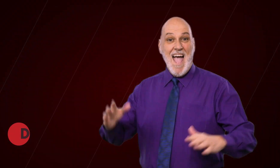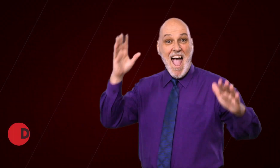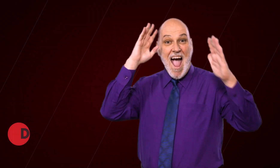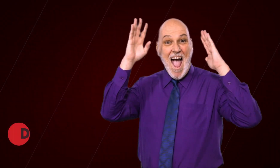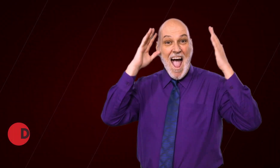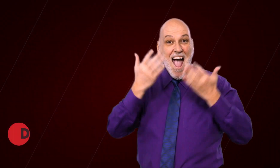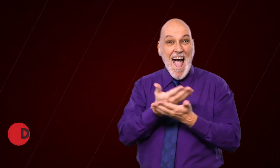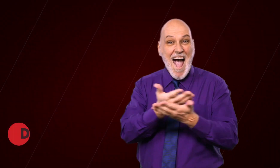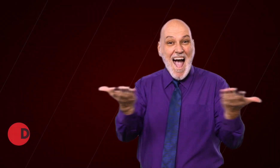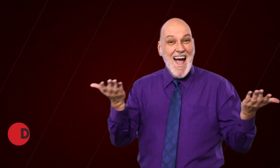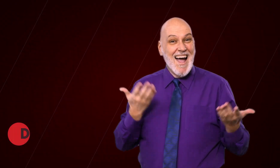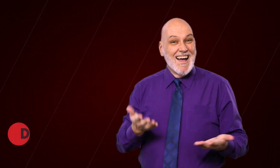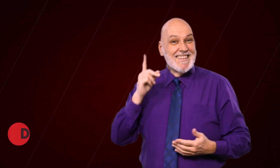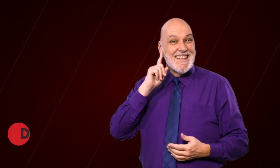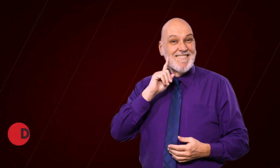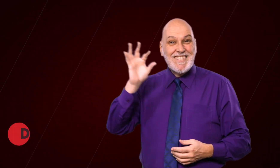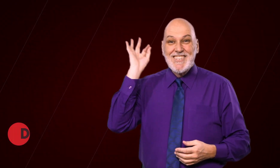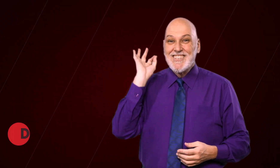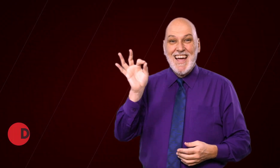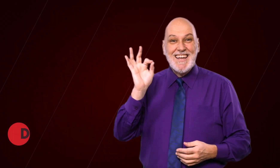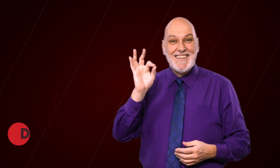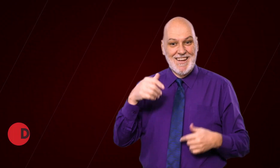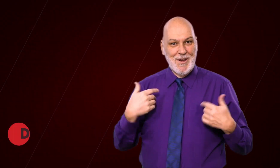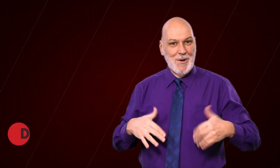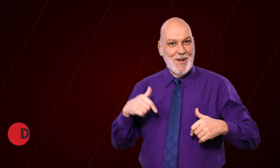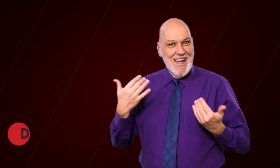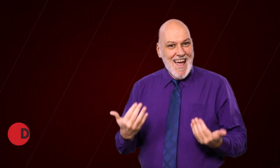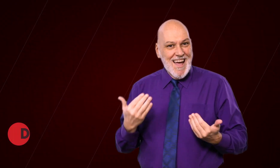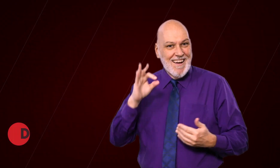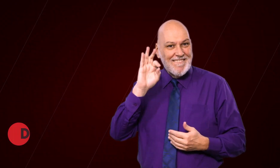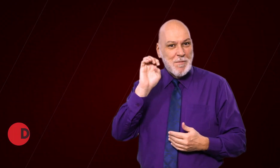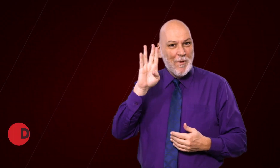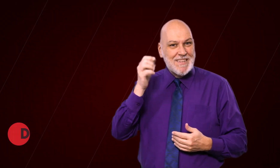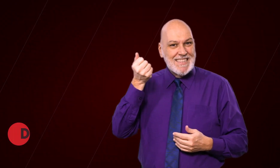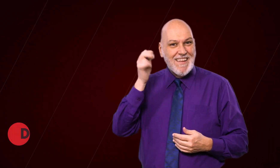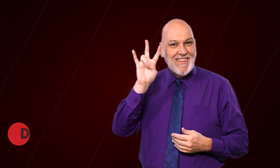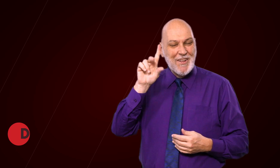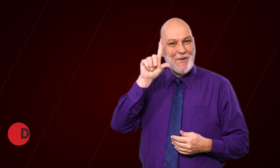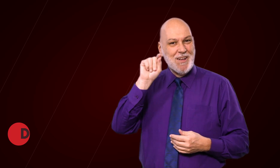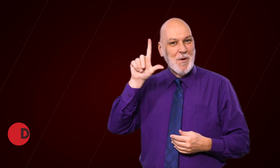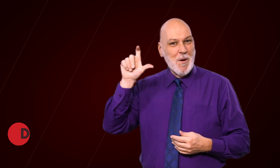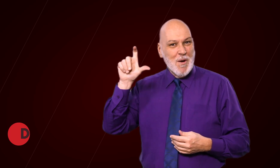[Anselmo]: Hello! This is DeafDots for 17 February 2021.